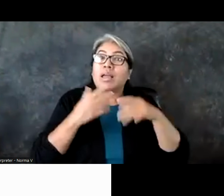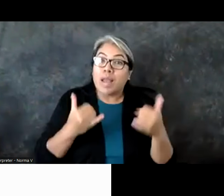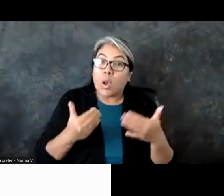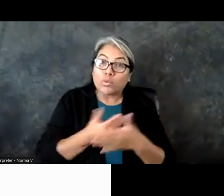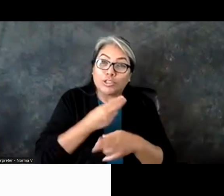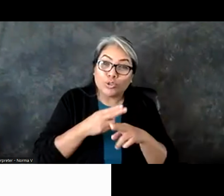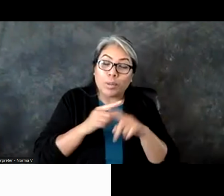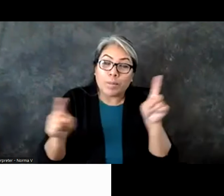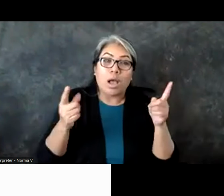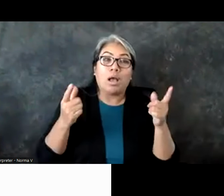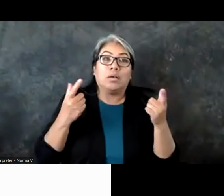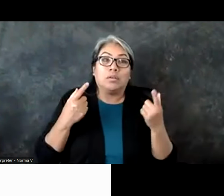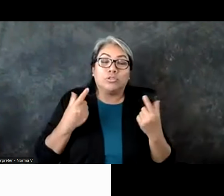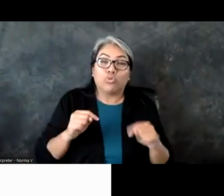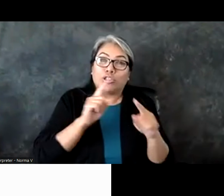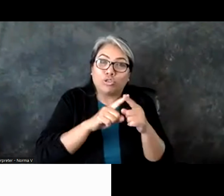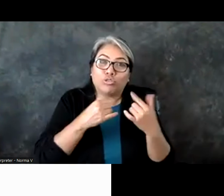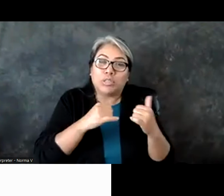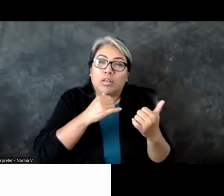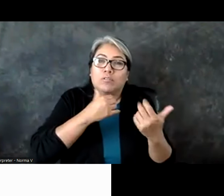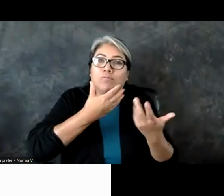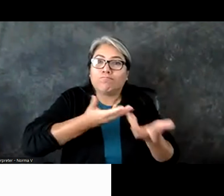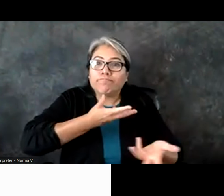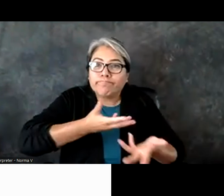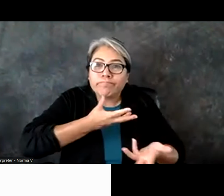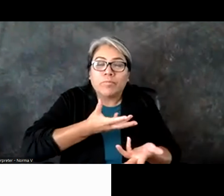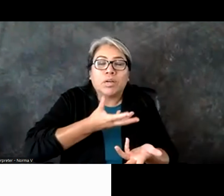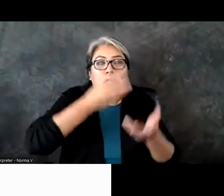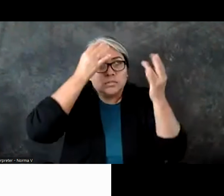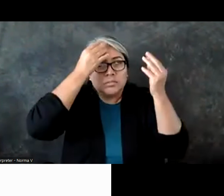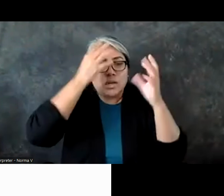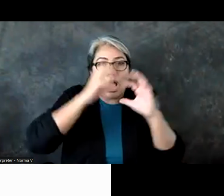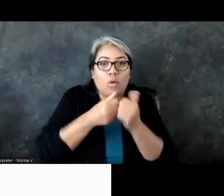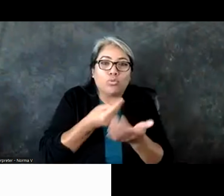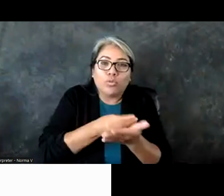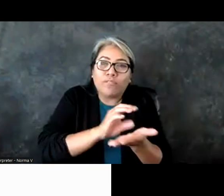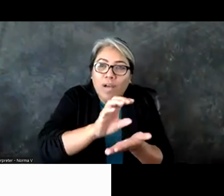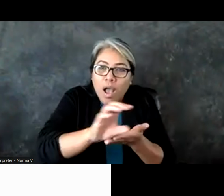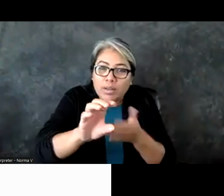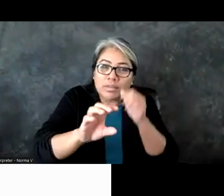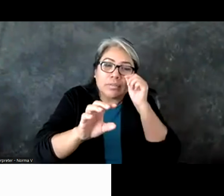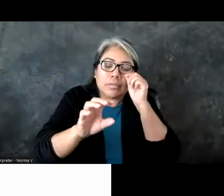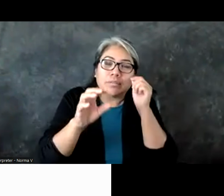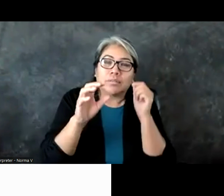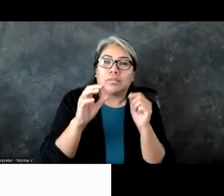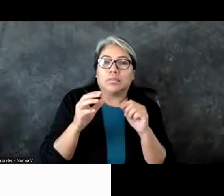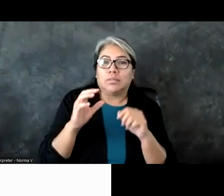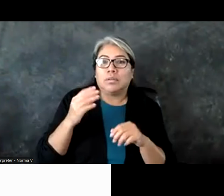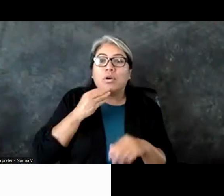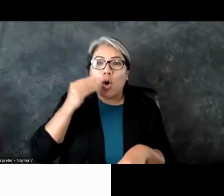based services. And it is not called build back better